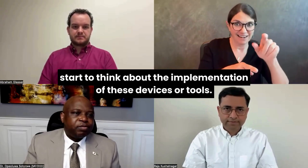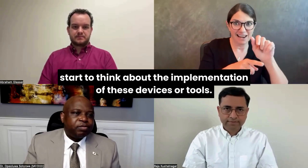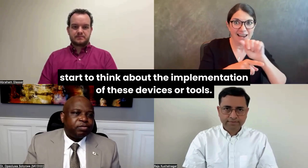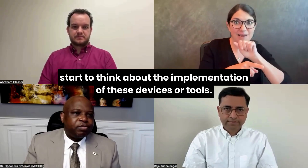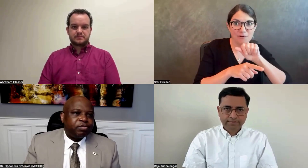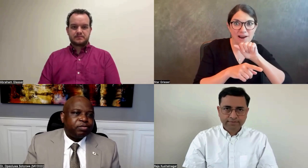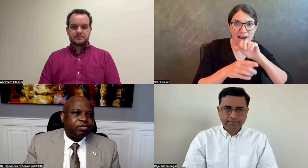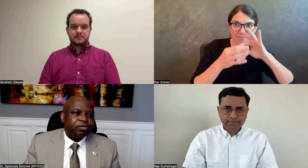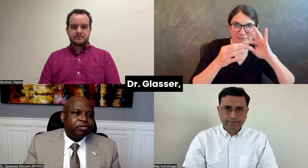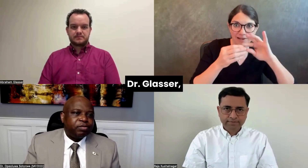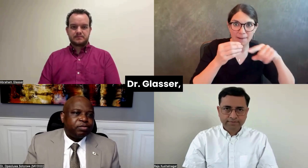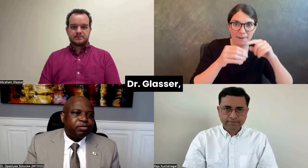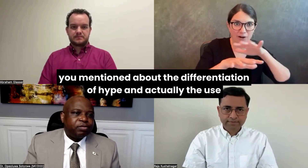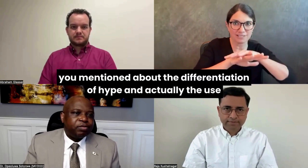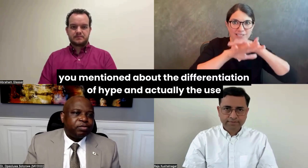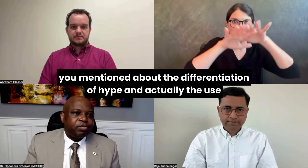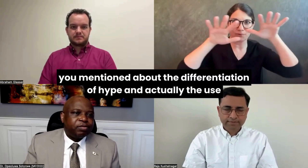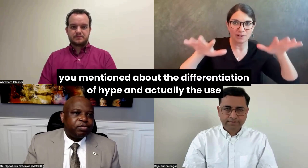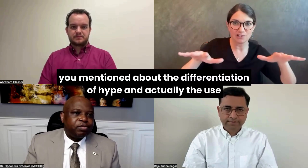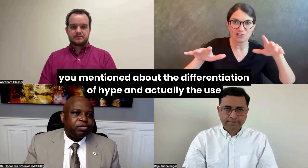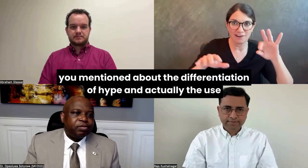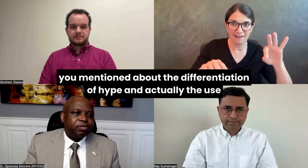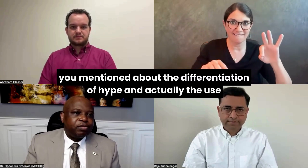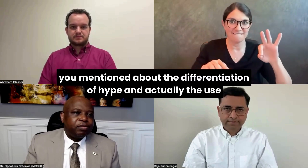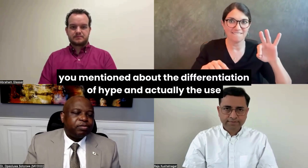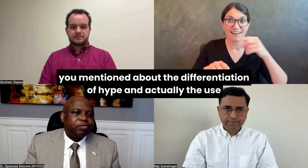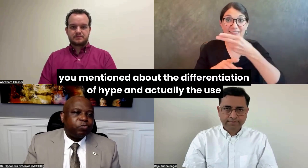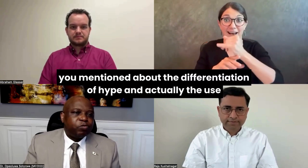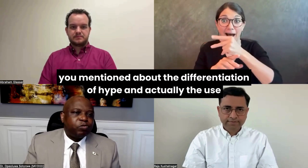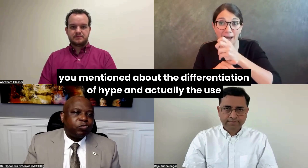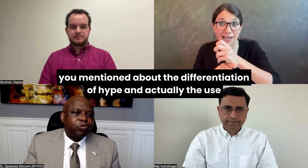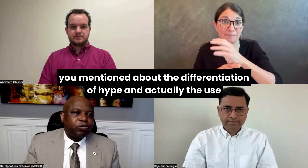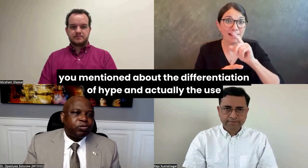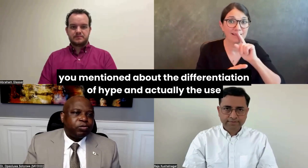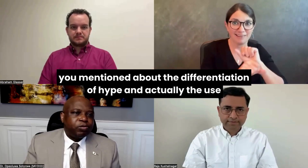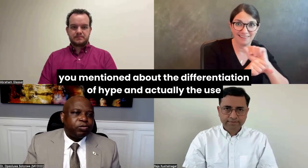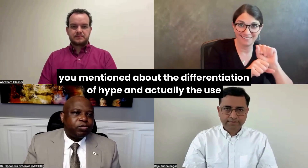you mentioned about the differentiation of hype and actually the use